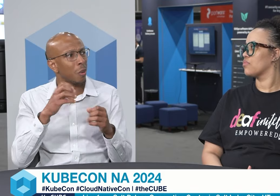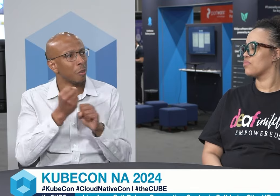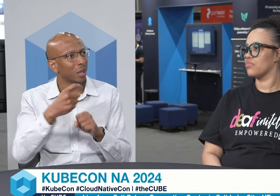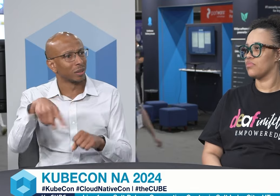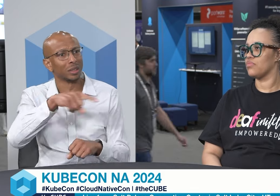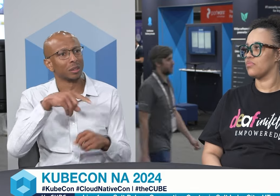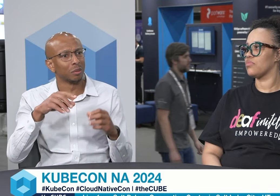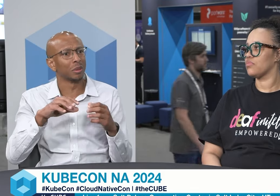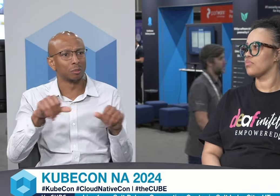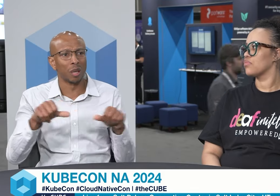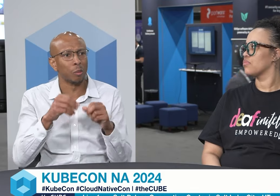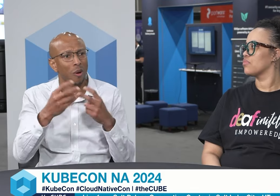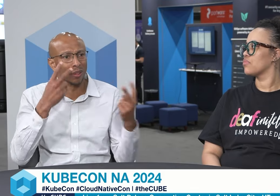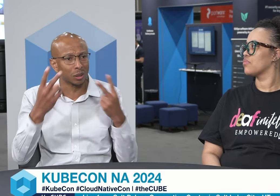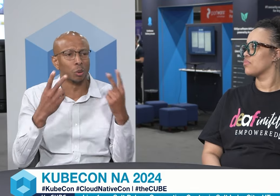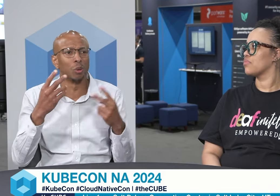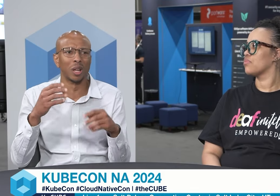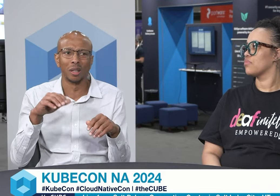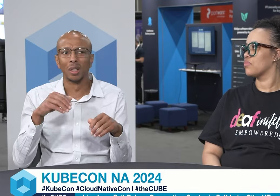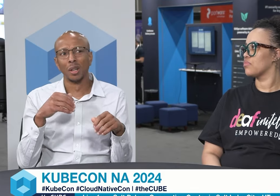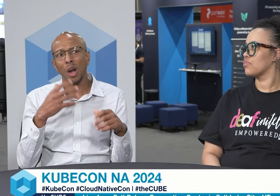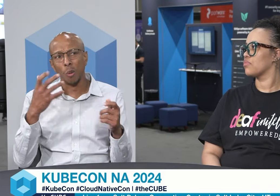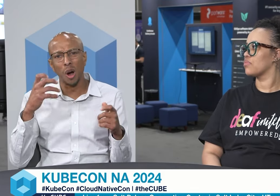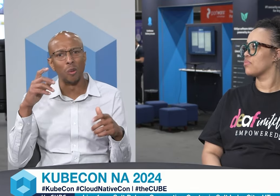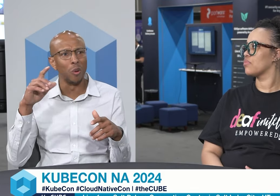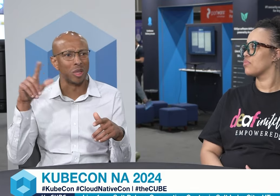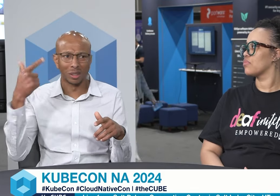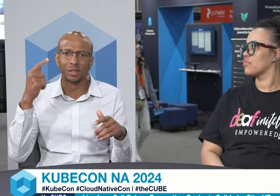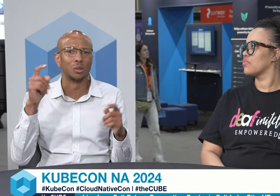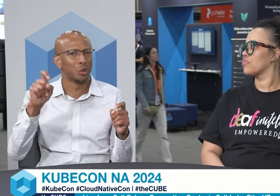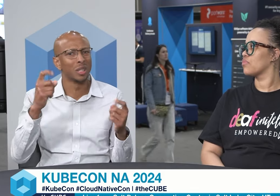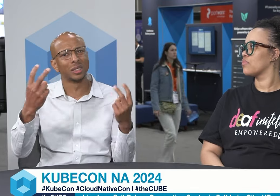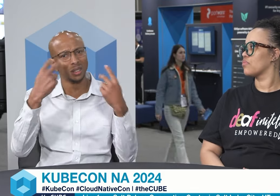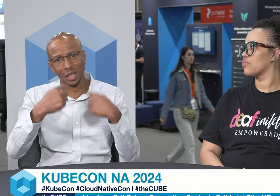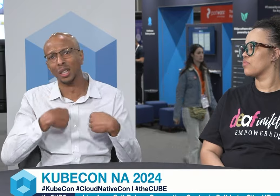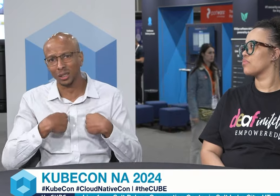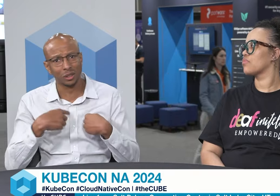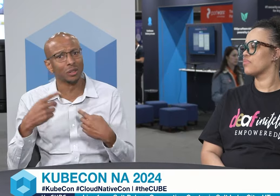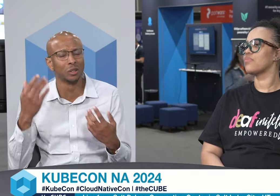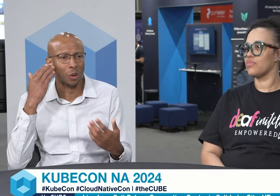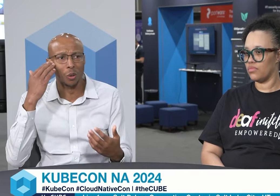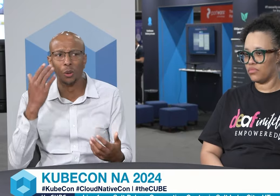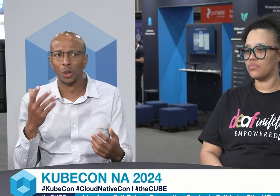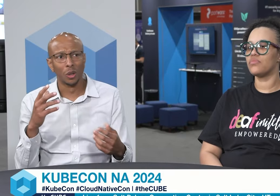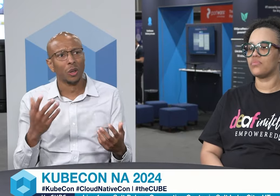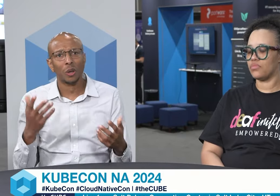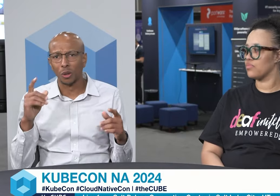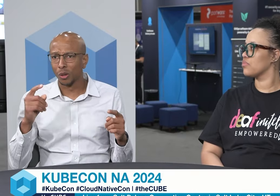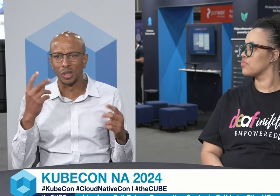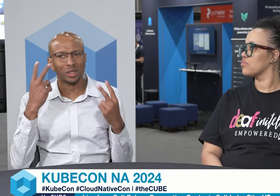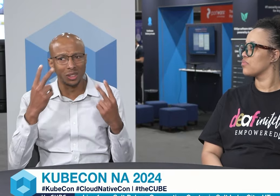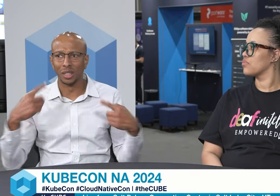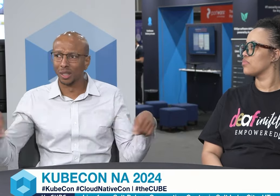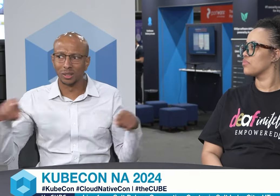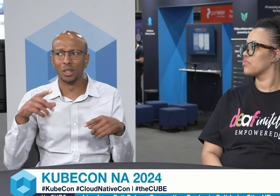We still have to push and make this more visible. But in London, I hope you see us.